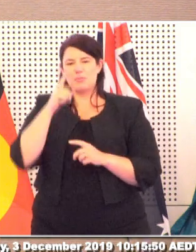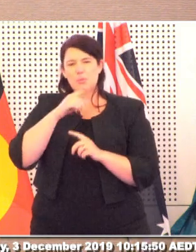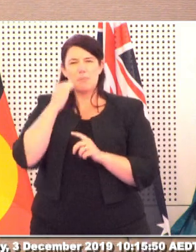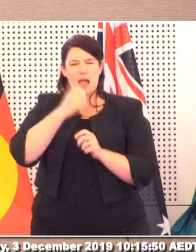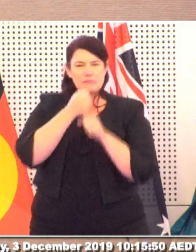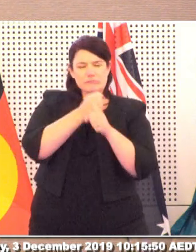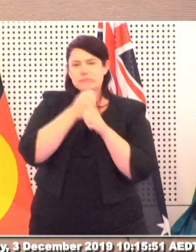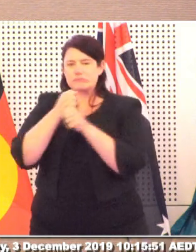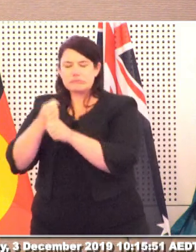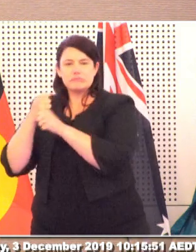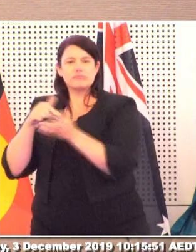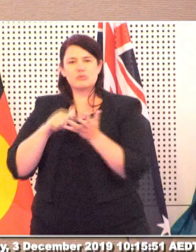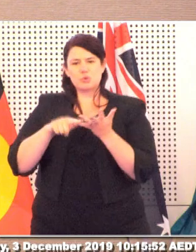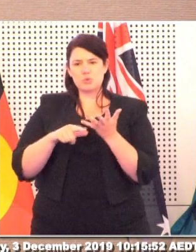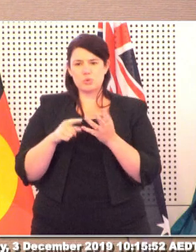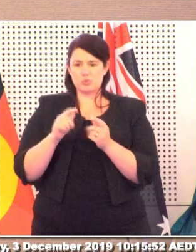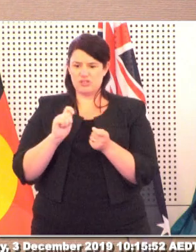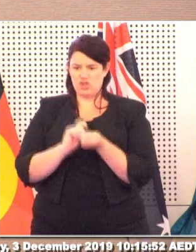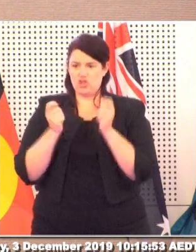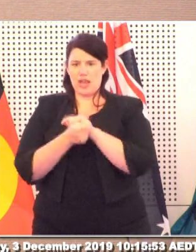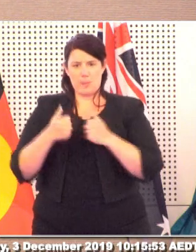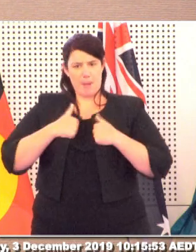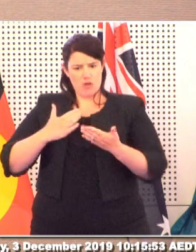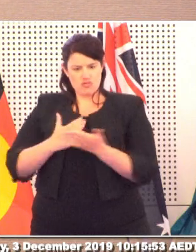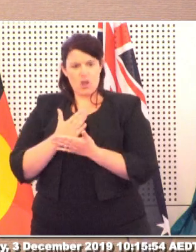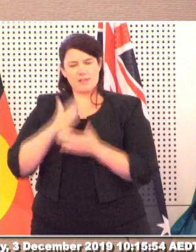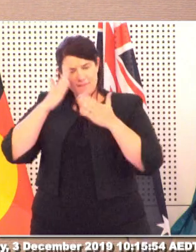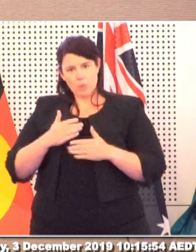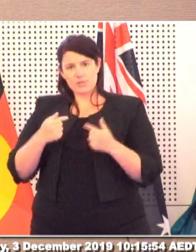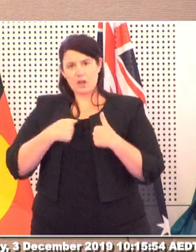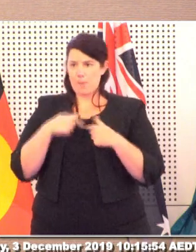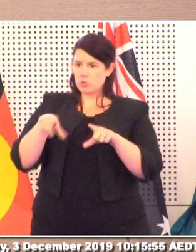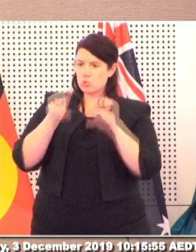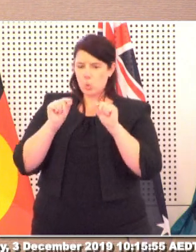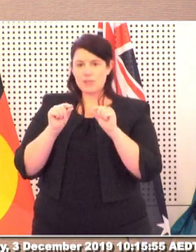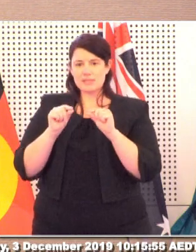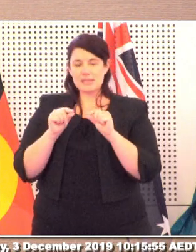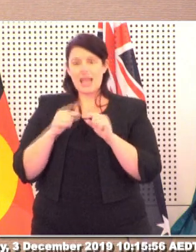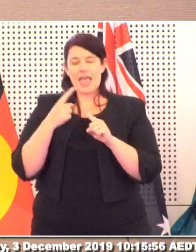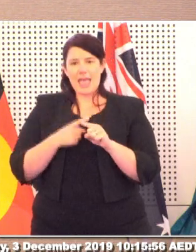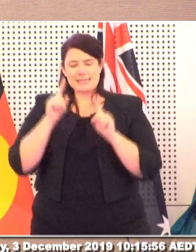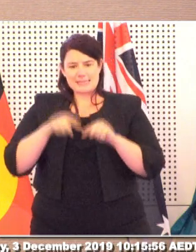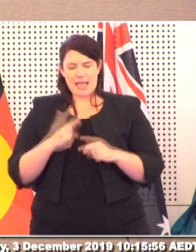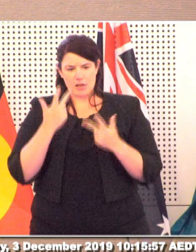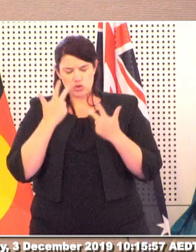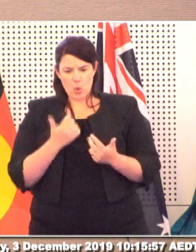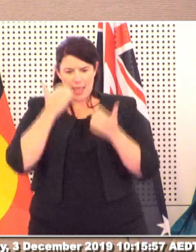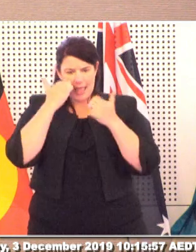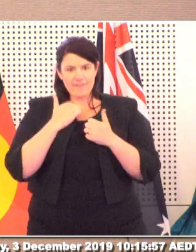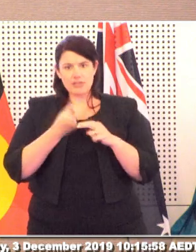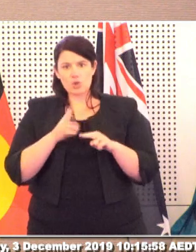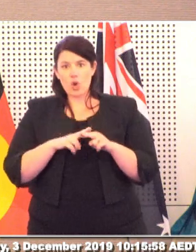deinstitutionalisation. There was mounting evidence of the abuse and, I guess, the